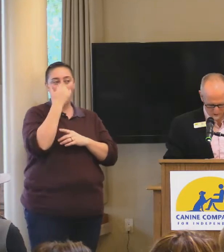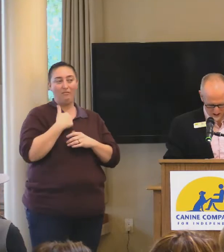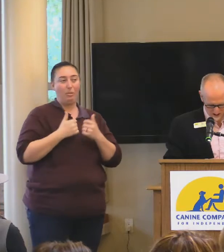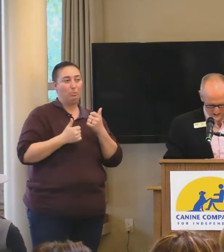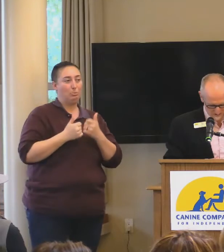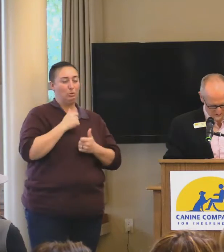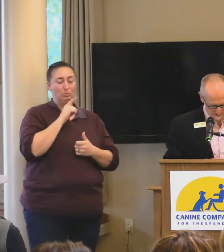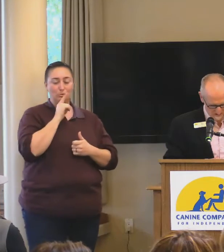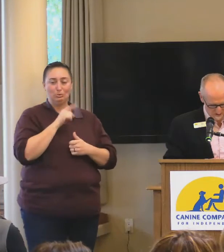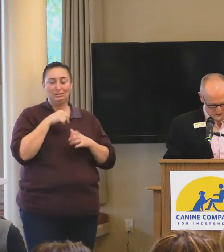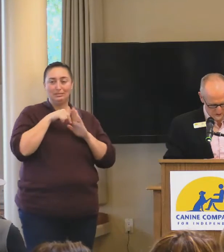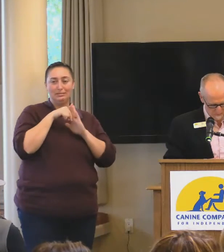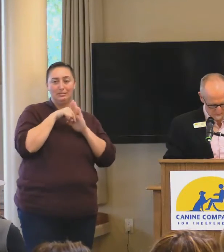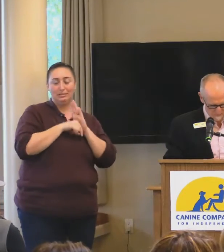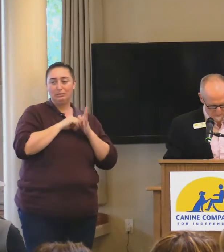Vessi is known for having the most